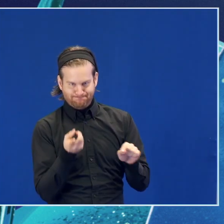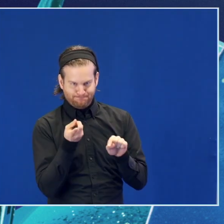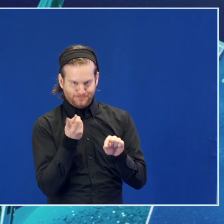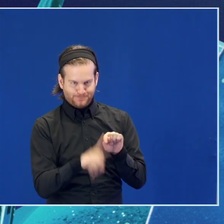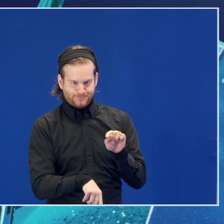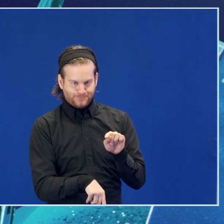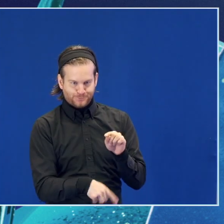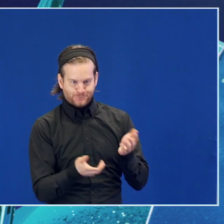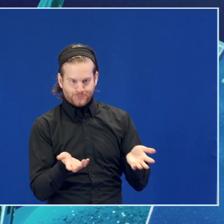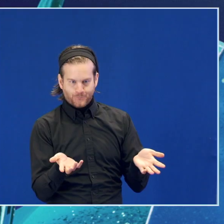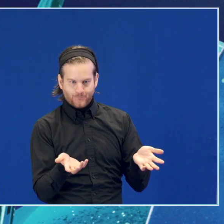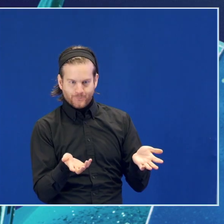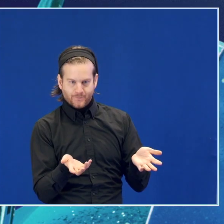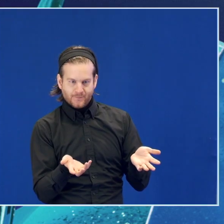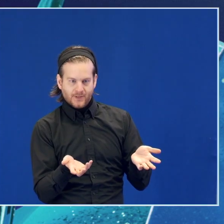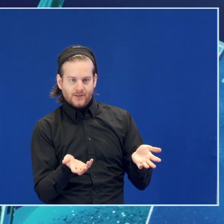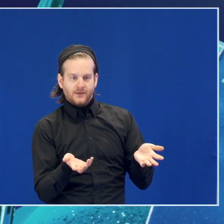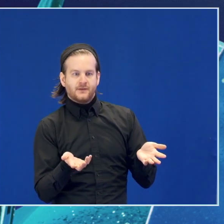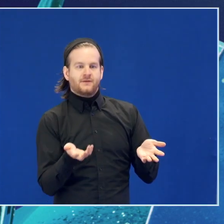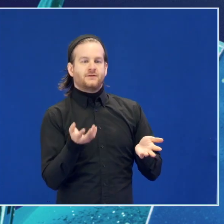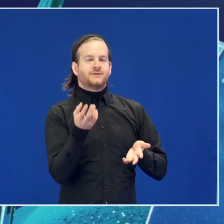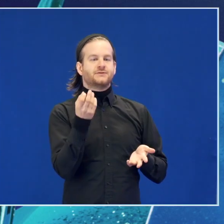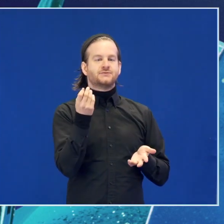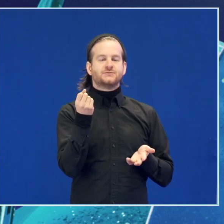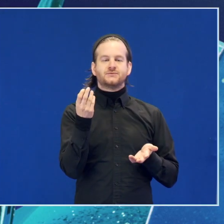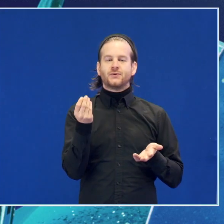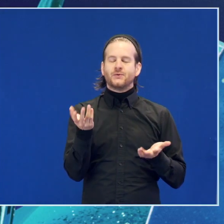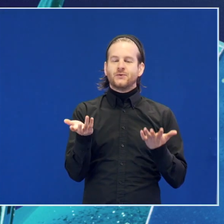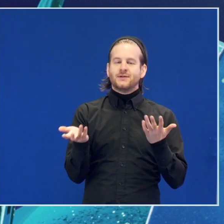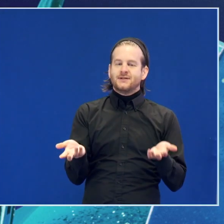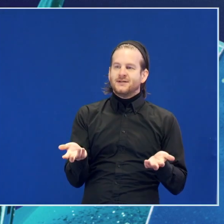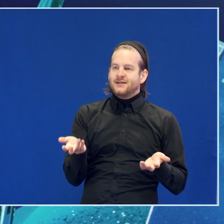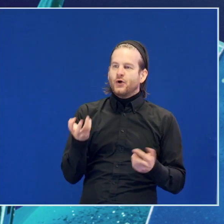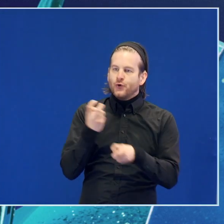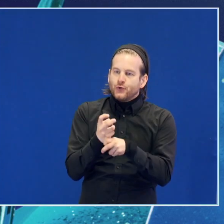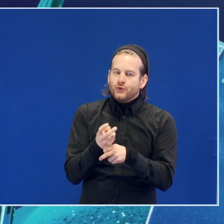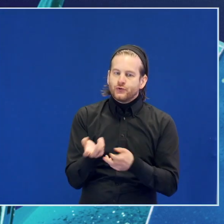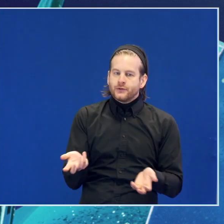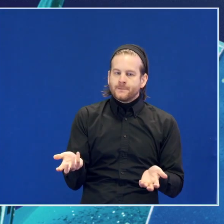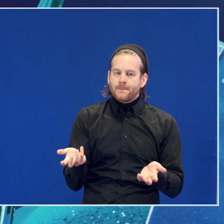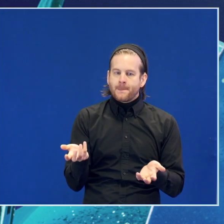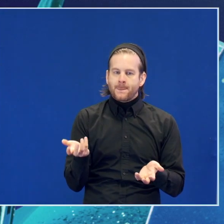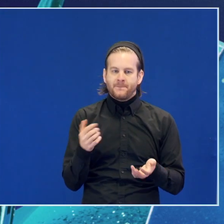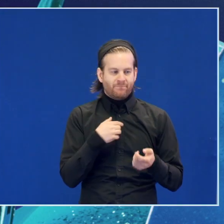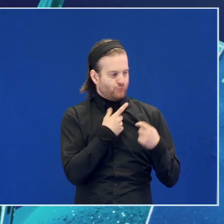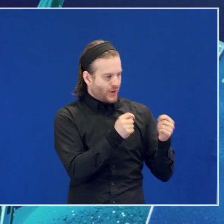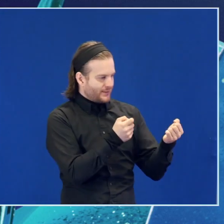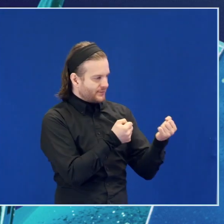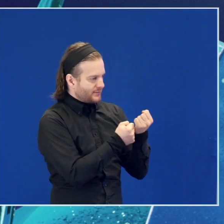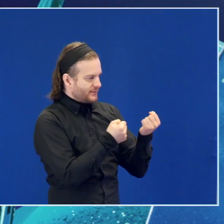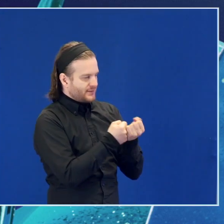And it was a really troubling time. So it's nice to know that things are actually being thought about.